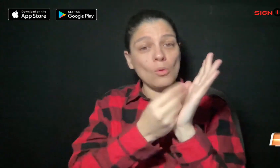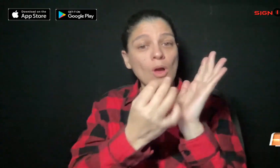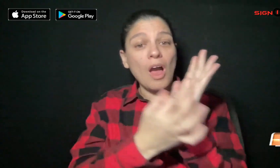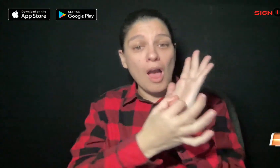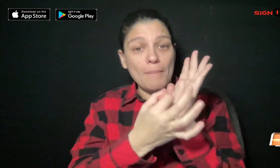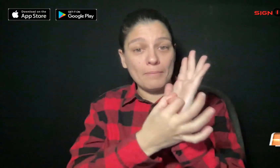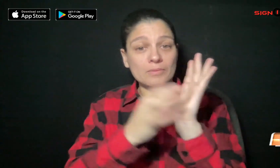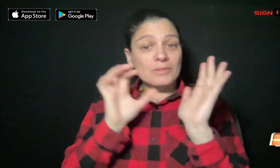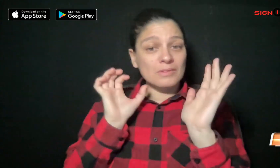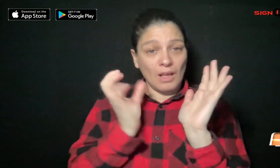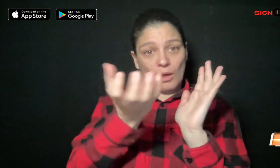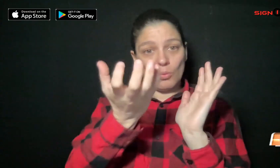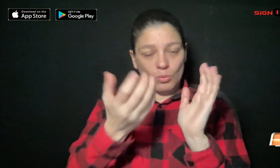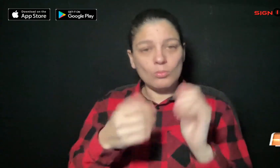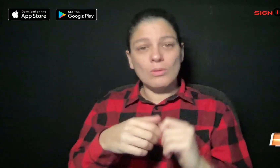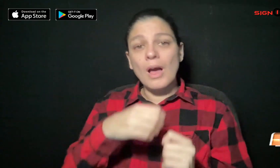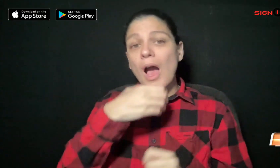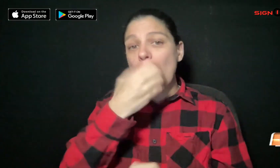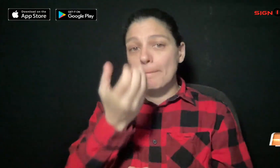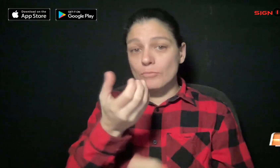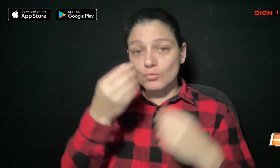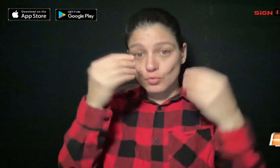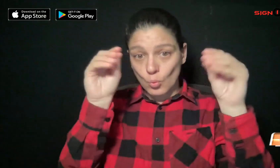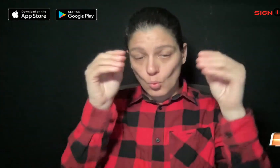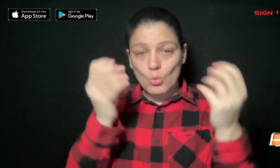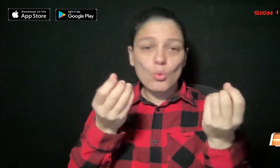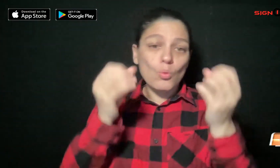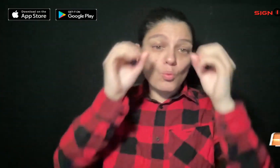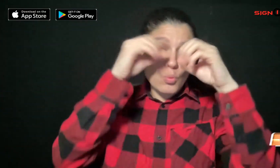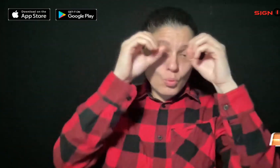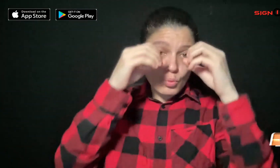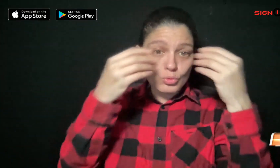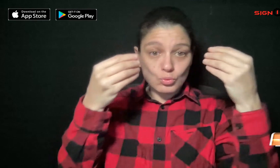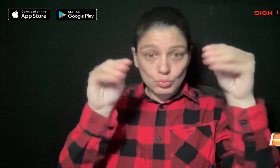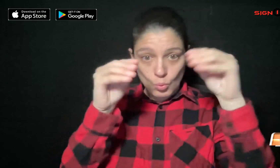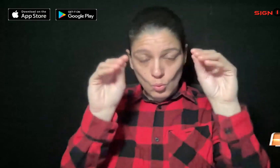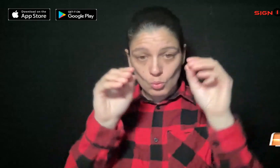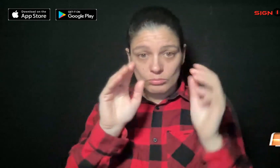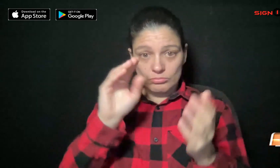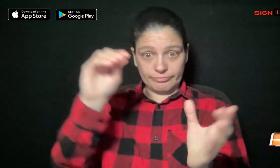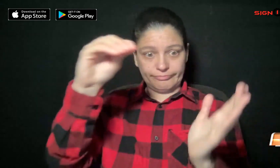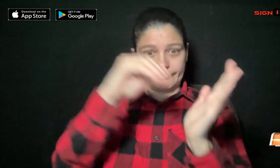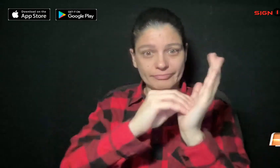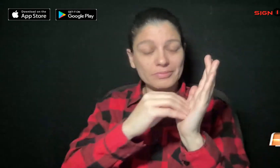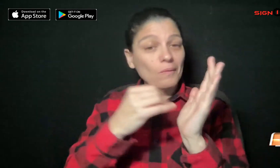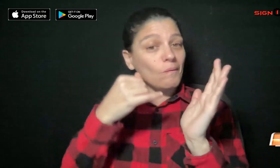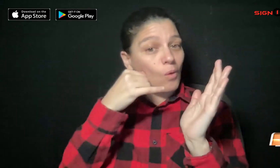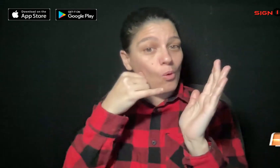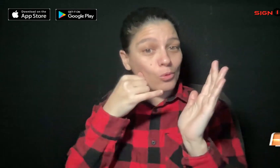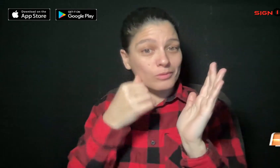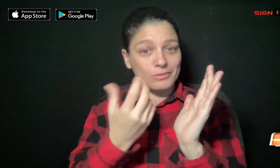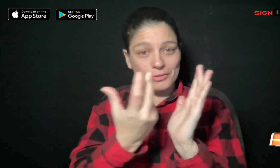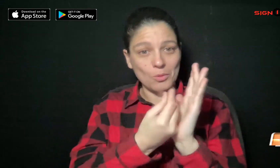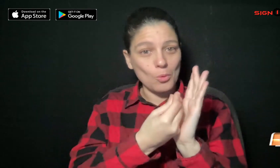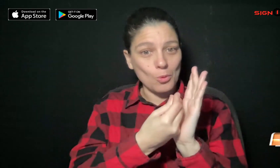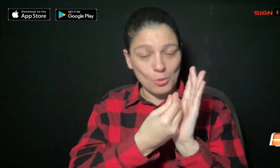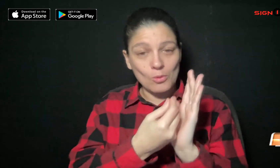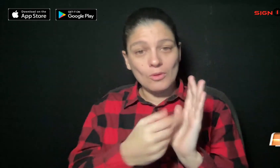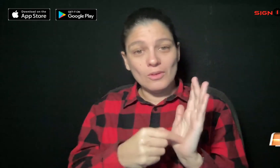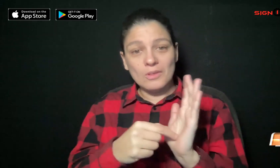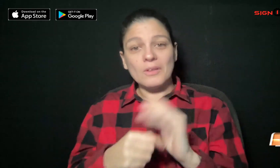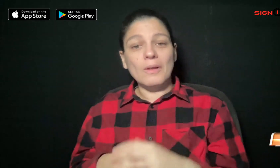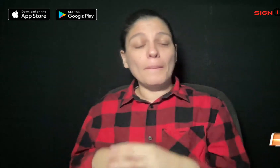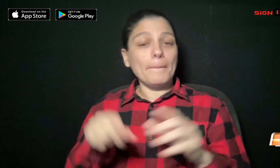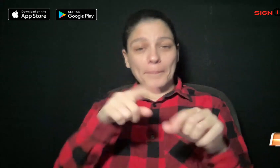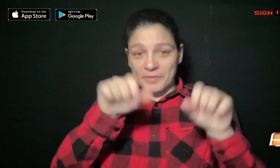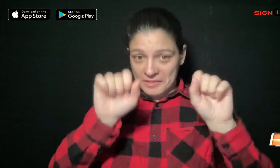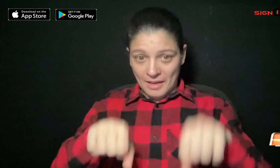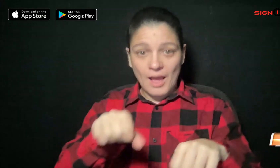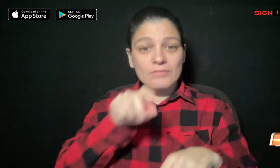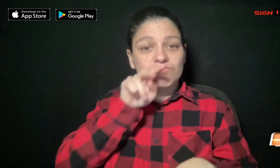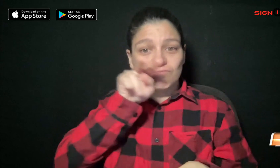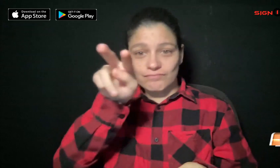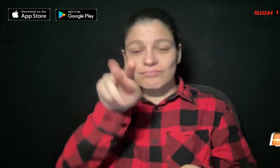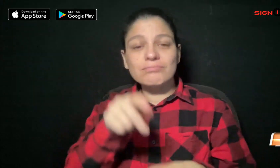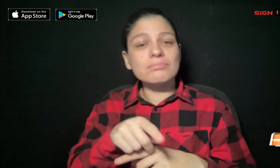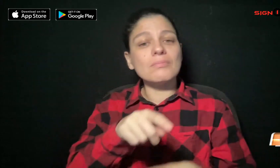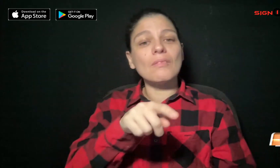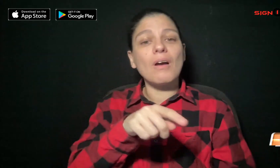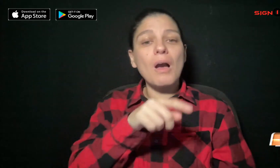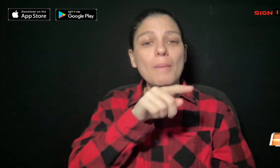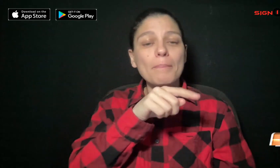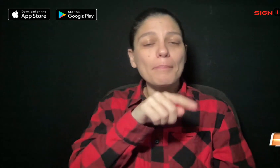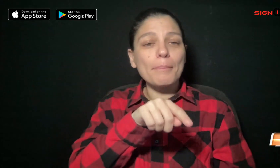app store or Google play store on your smart phone and you can also watch on